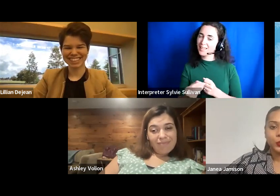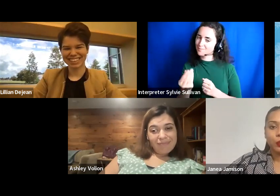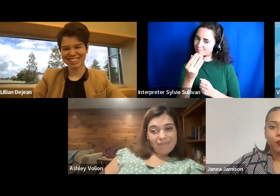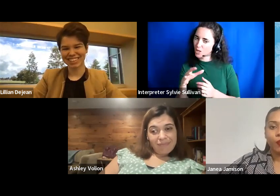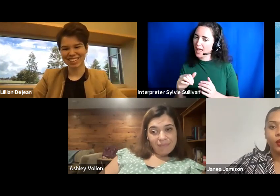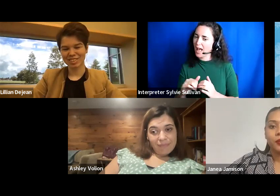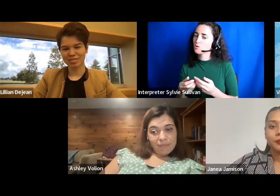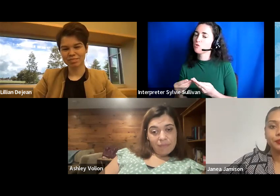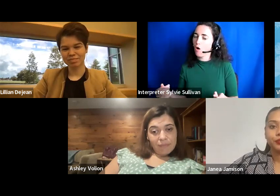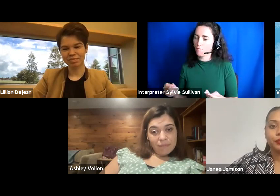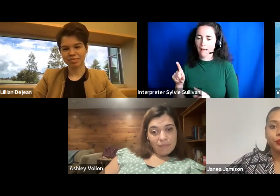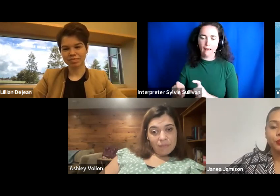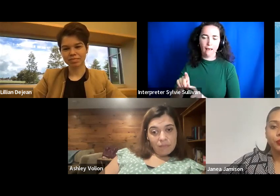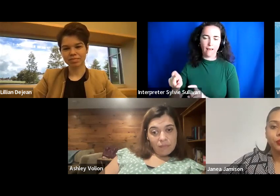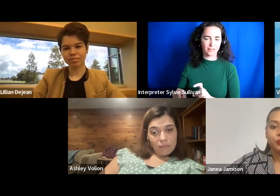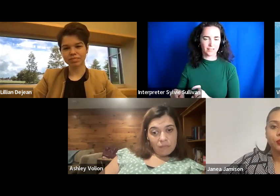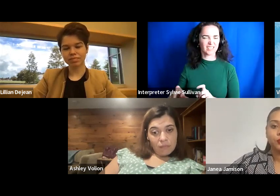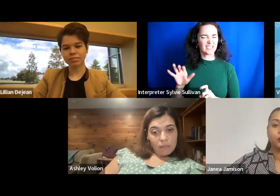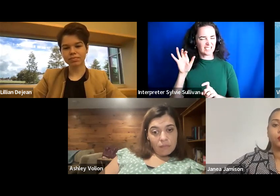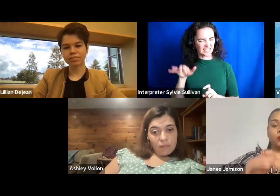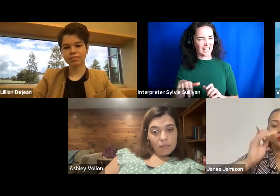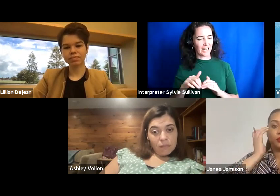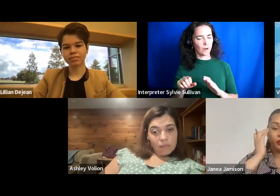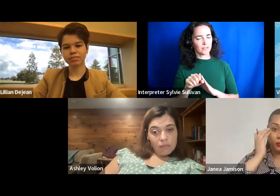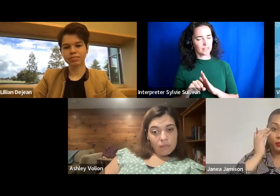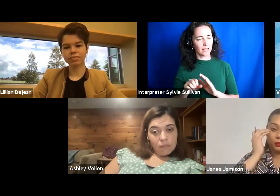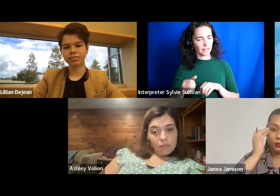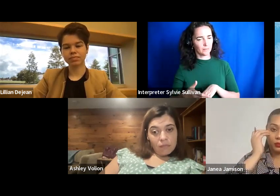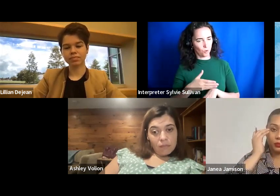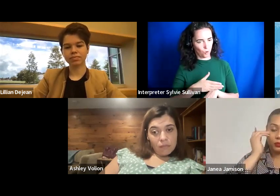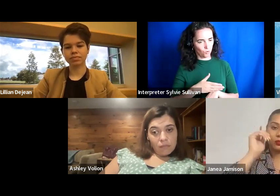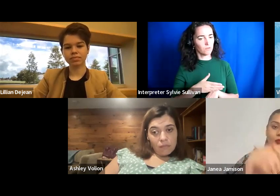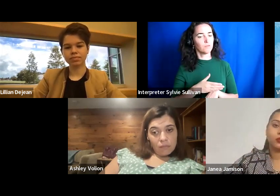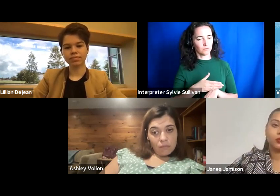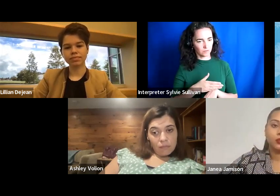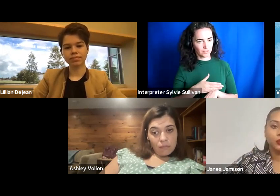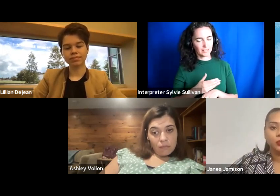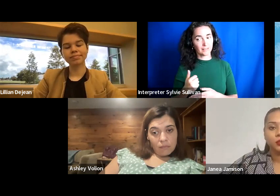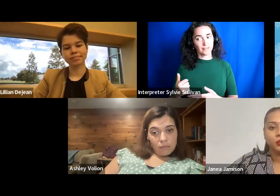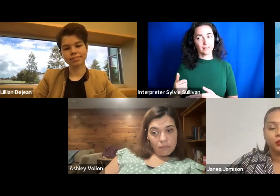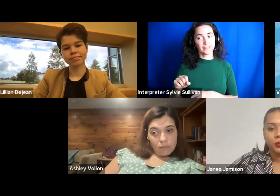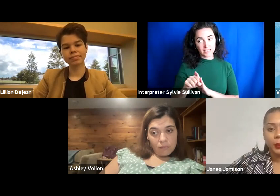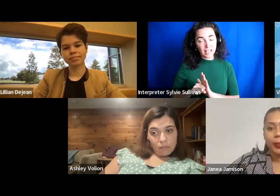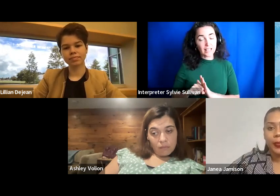That's that's I think where the state can get and it's taken some steps to, but there's a lot more.